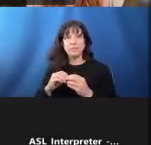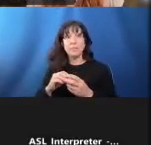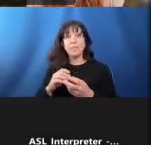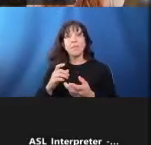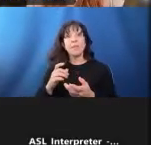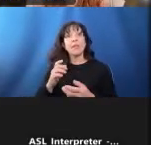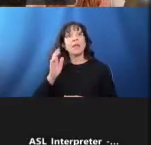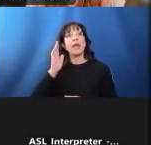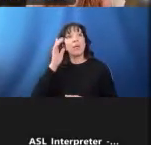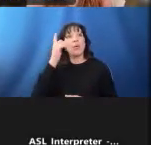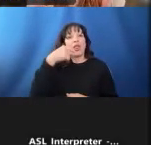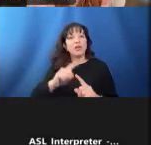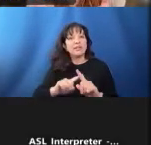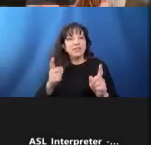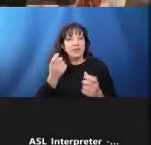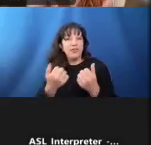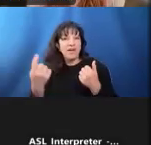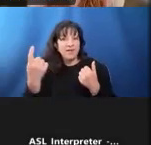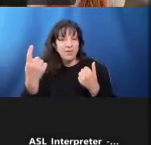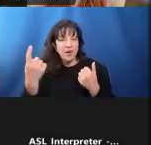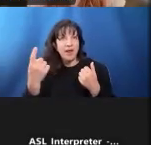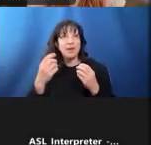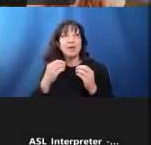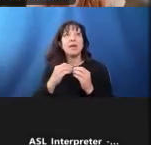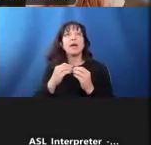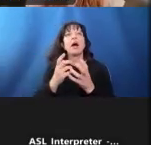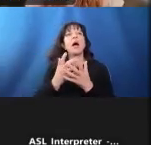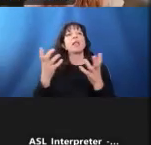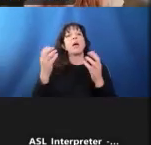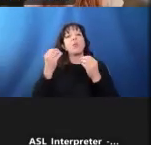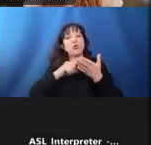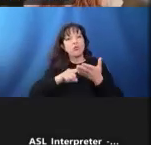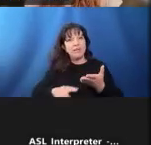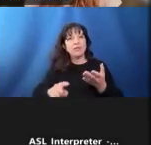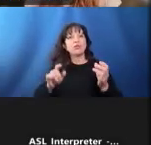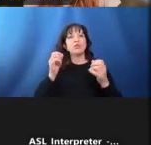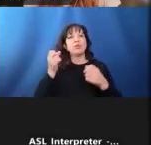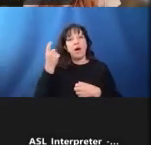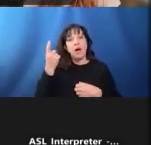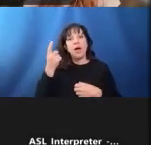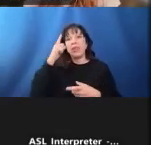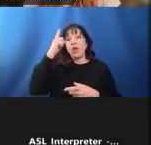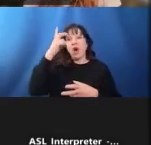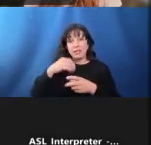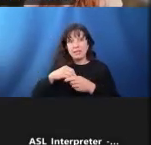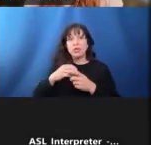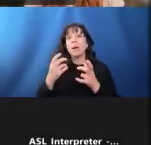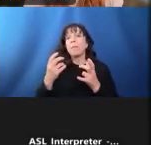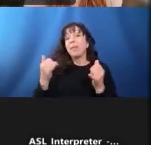look different. And we've, we've had a lot more research to understand that autistic play can look different, but if